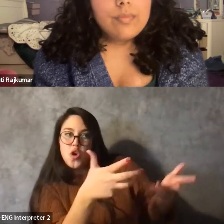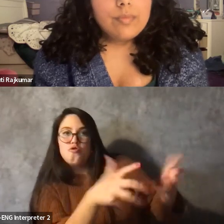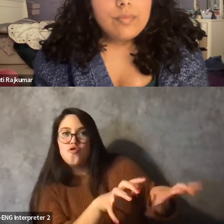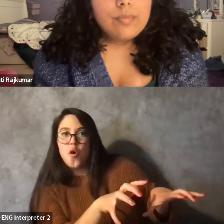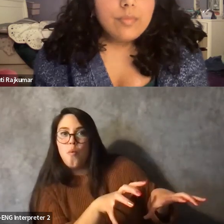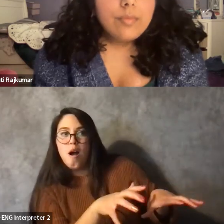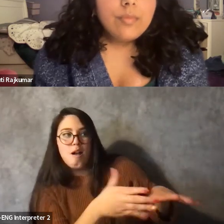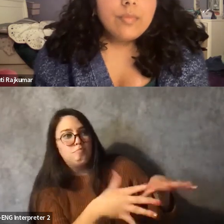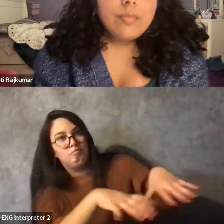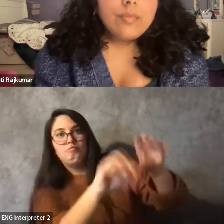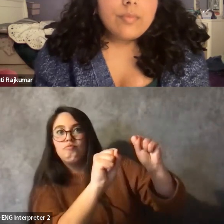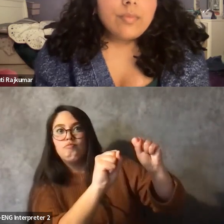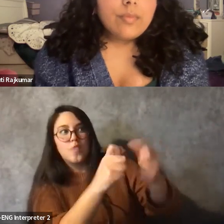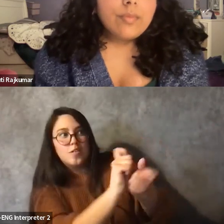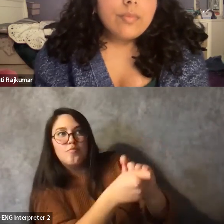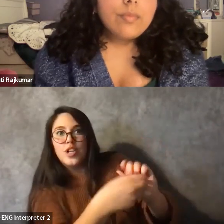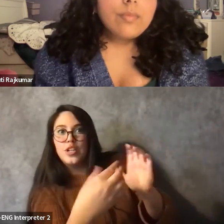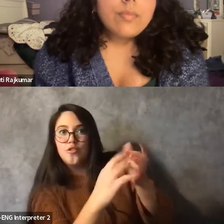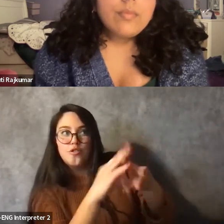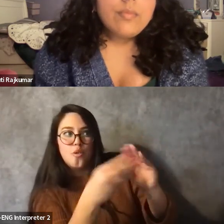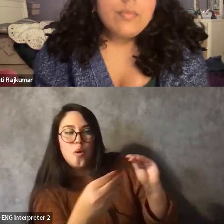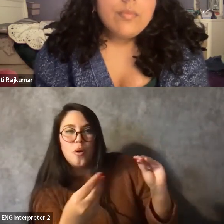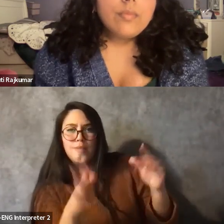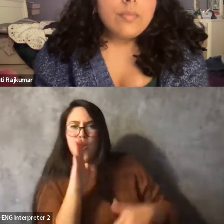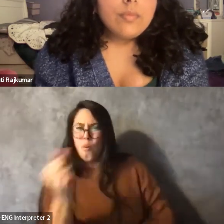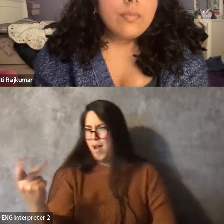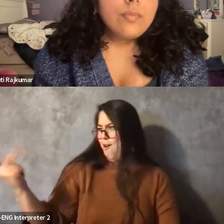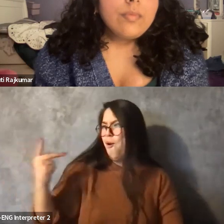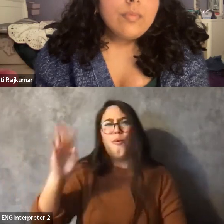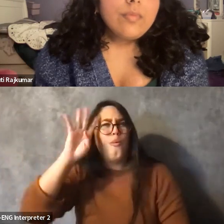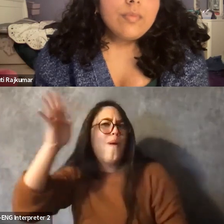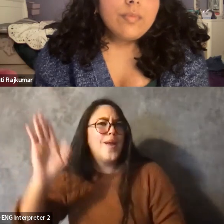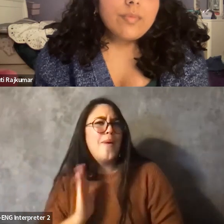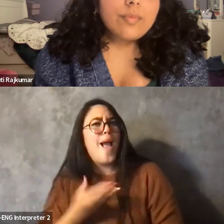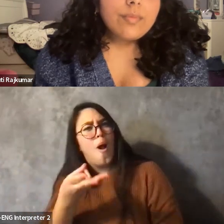write our own children's story starring a girl with disability.